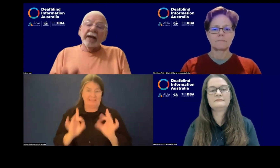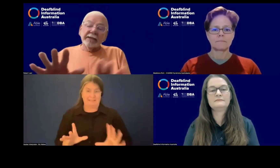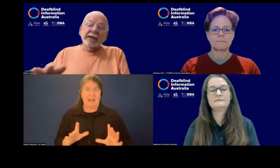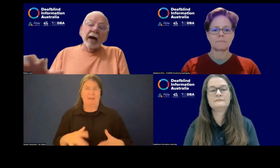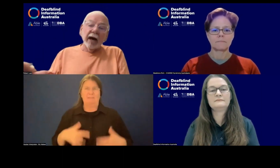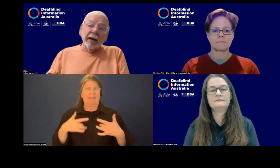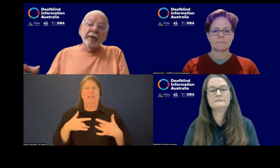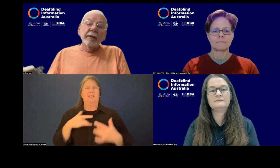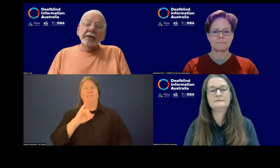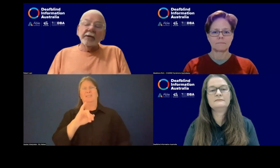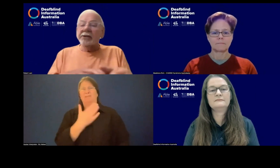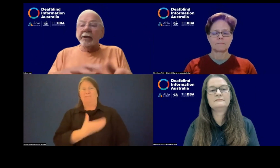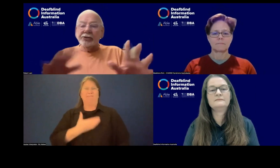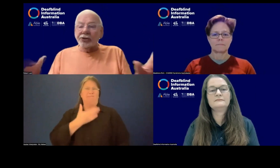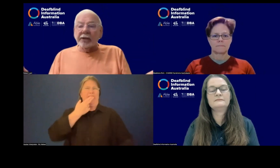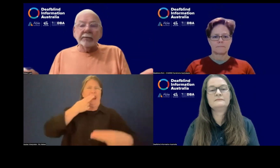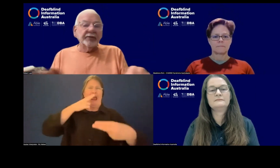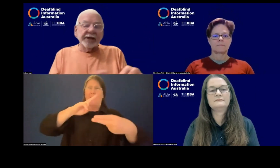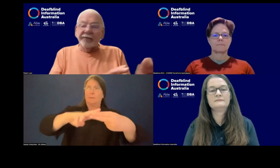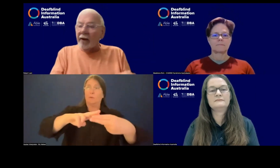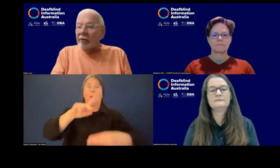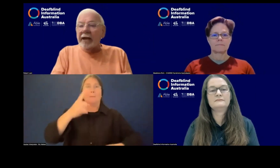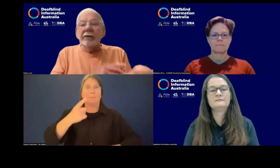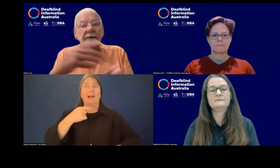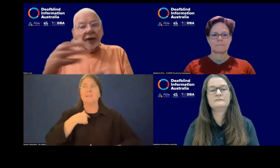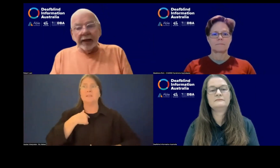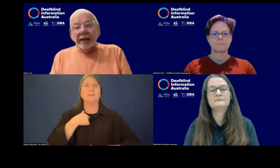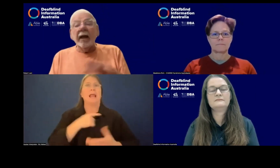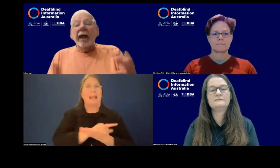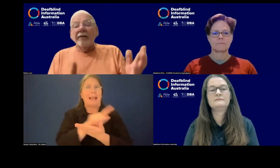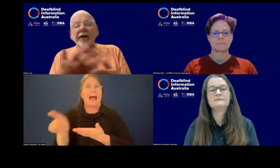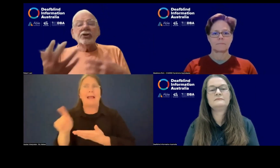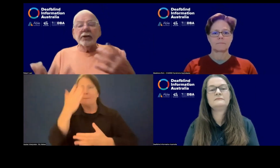And then in time, because the literature, stuff they read, what they hear, eventually the